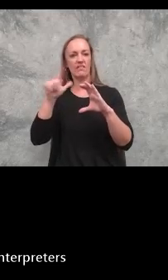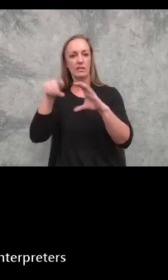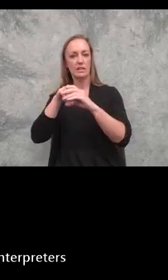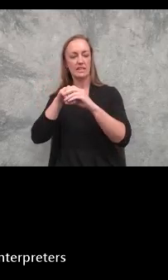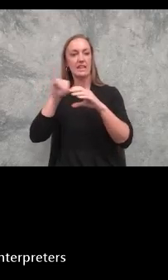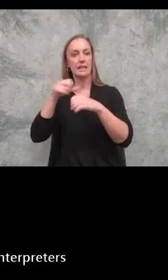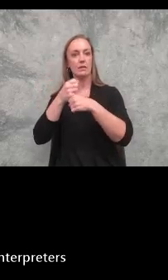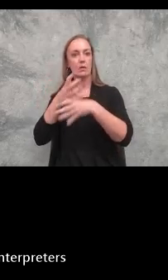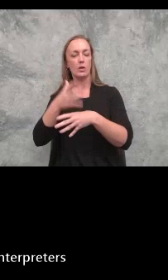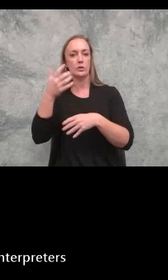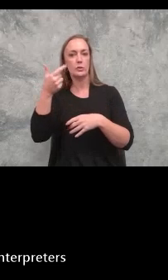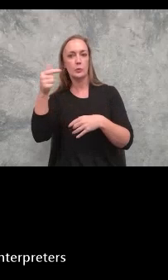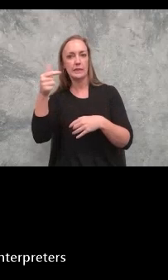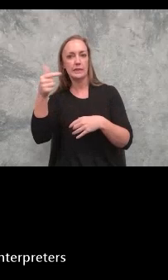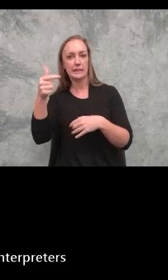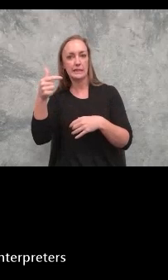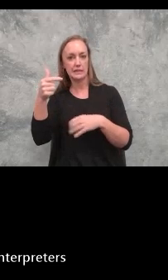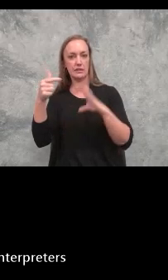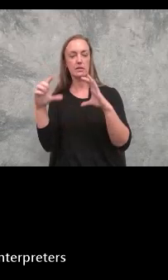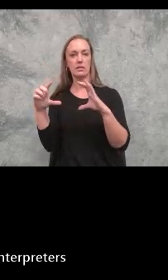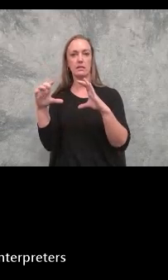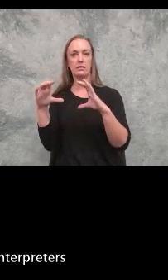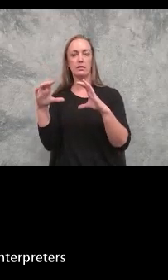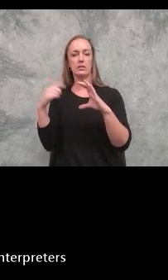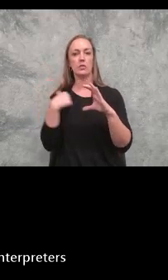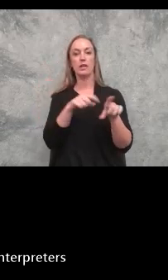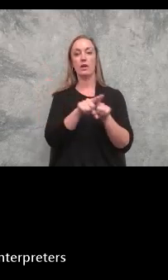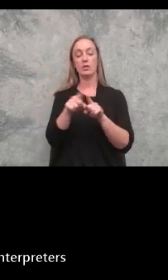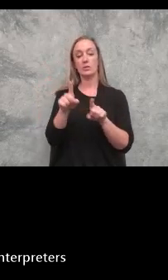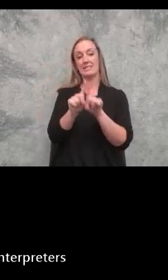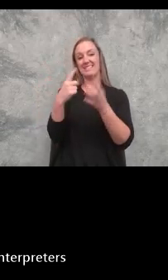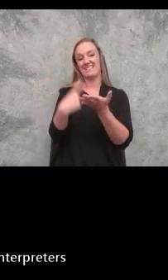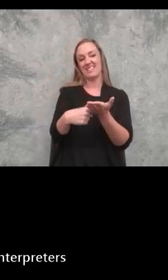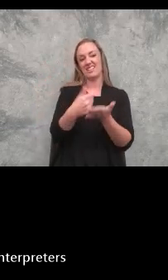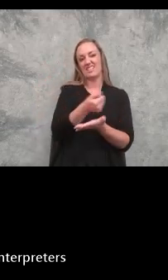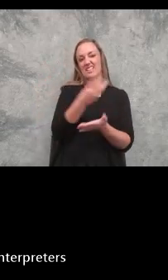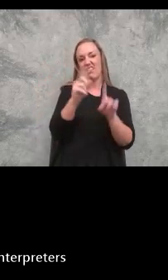greenish tint that's one of the organelles. We discussed several of these organelles in depth